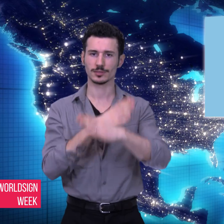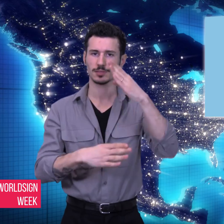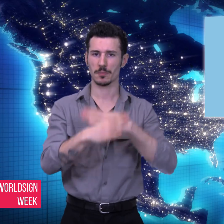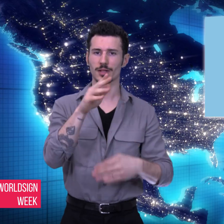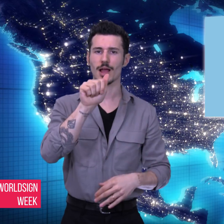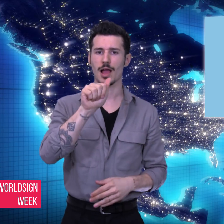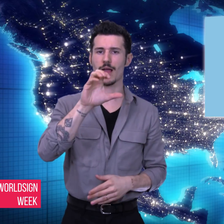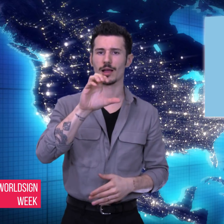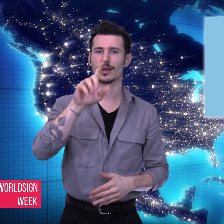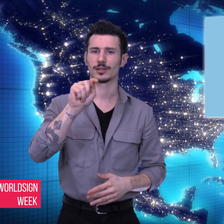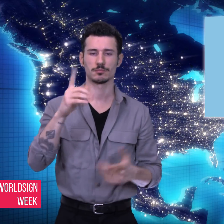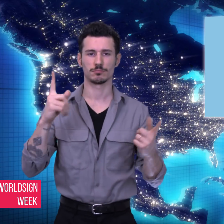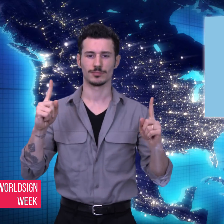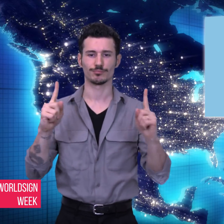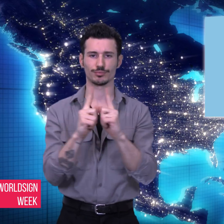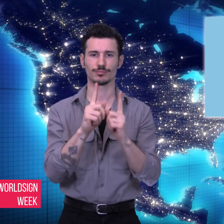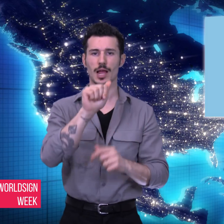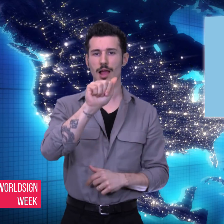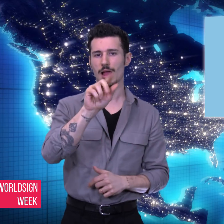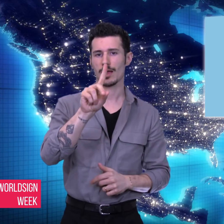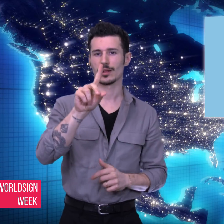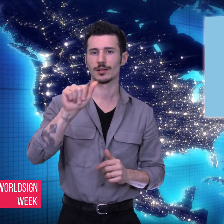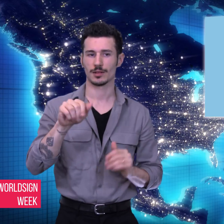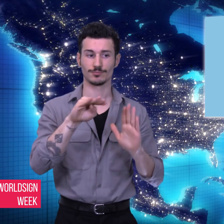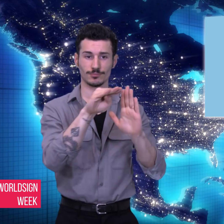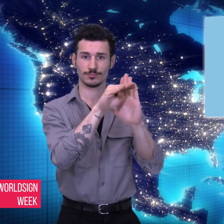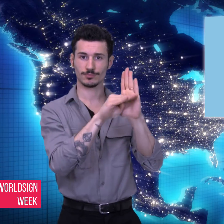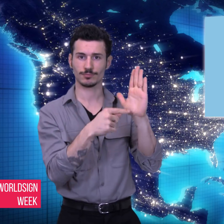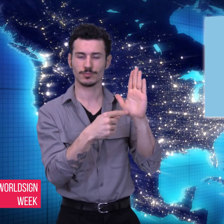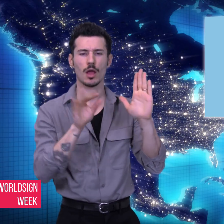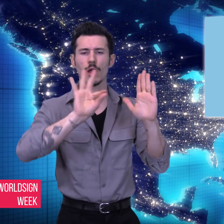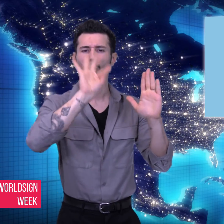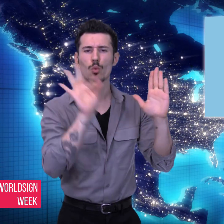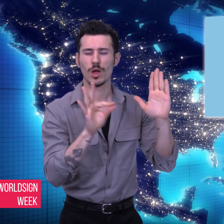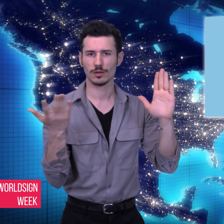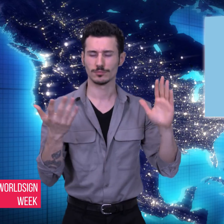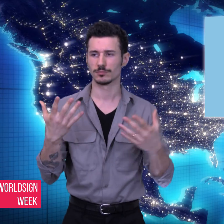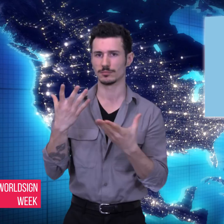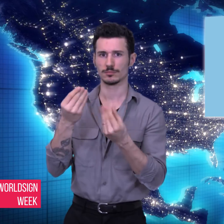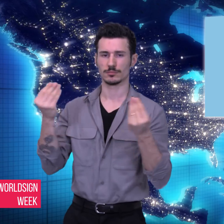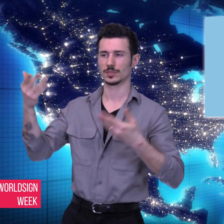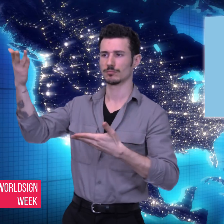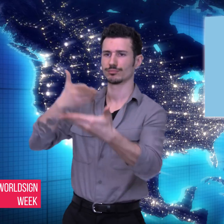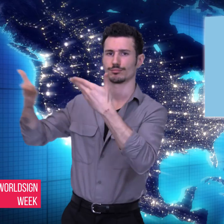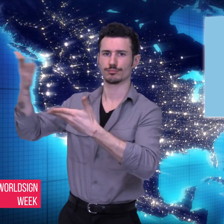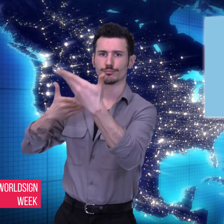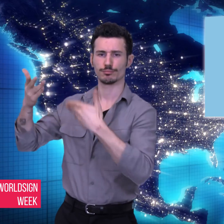Disabilities Act and address complaints that the Department